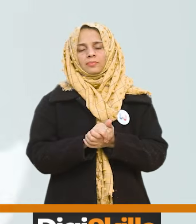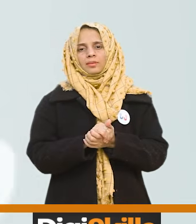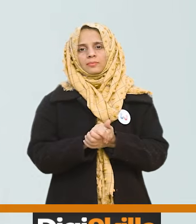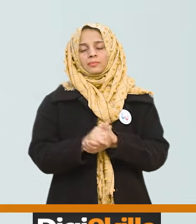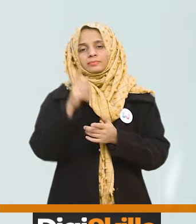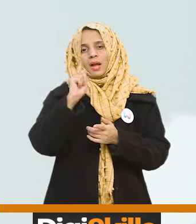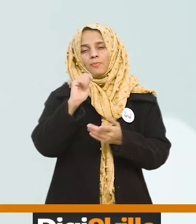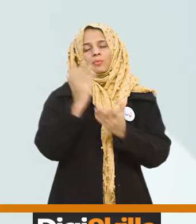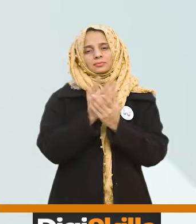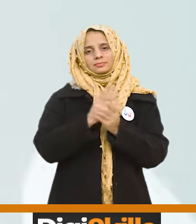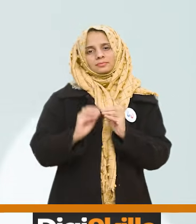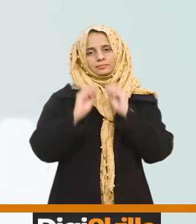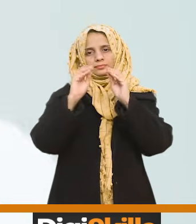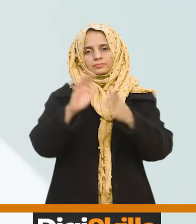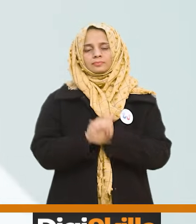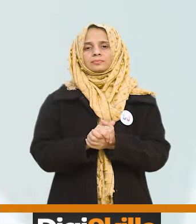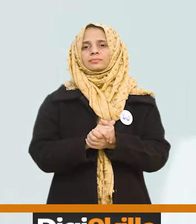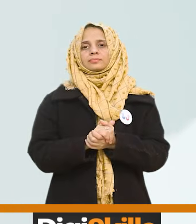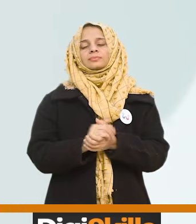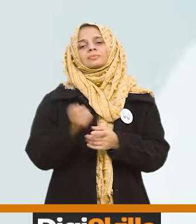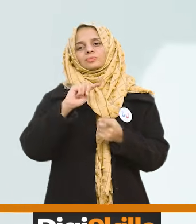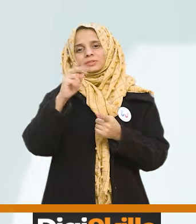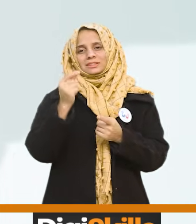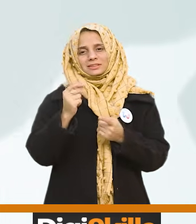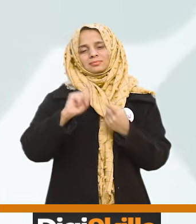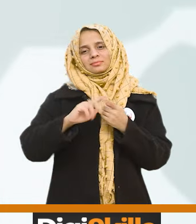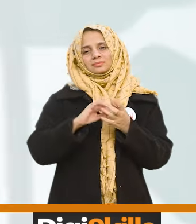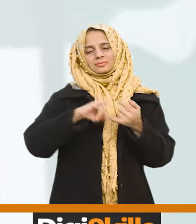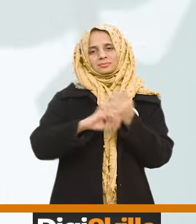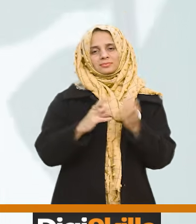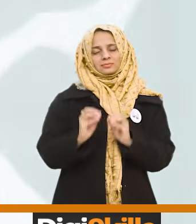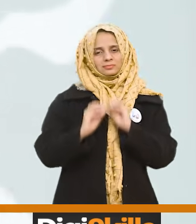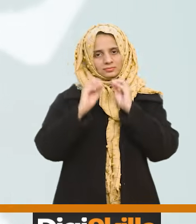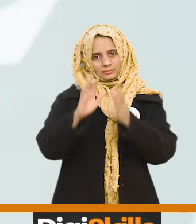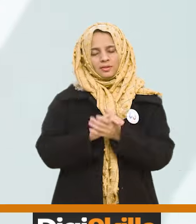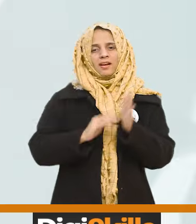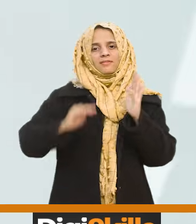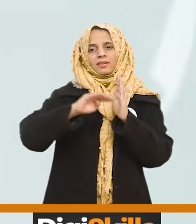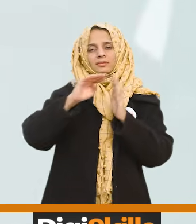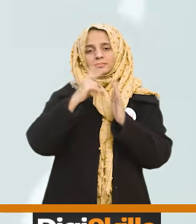quickly, you quickly send a proposal, you quickly send a request of the Escrow and define